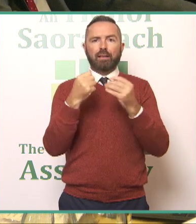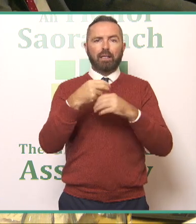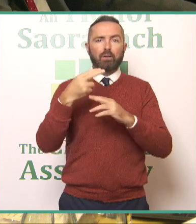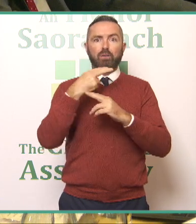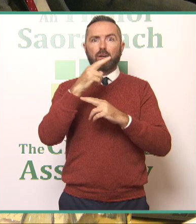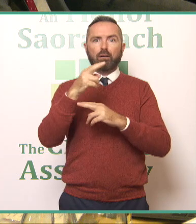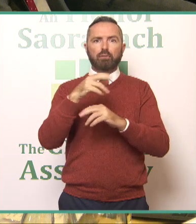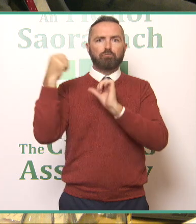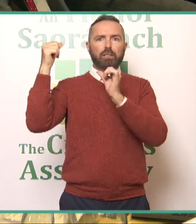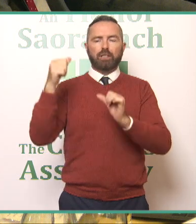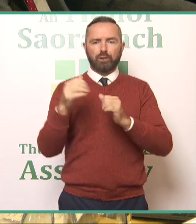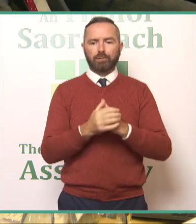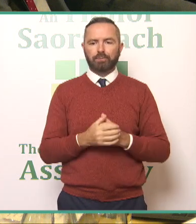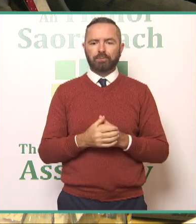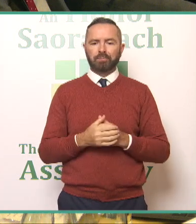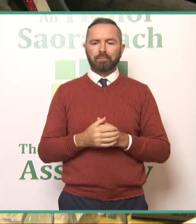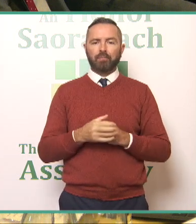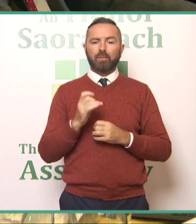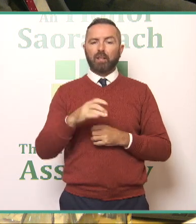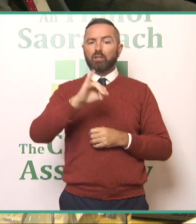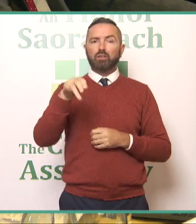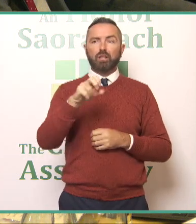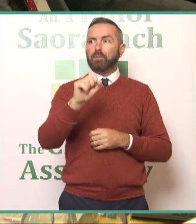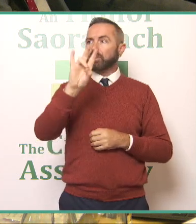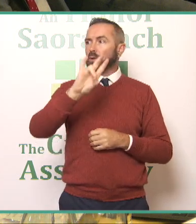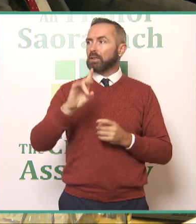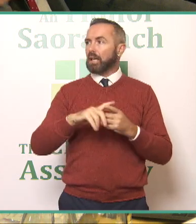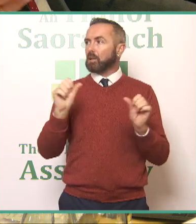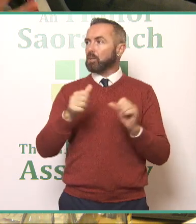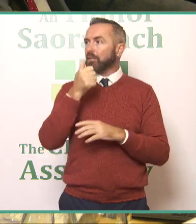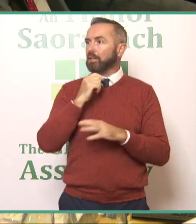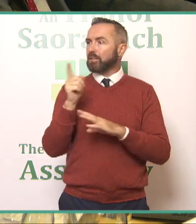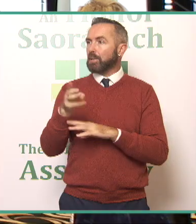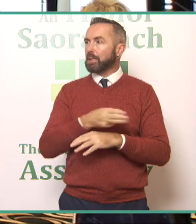thank you very much now I'm going to take James's question and a brief answer to that so if we can